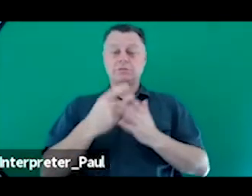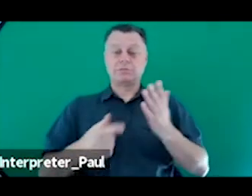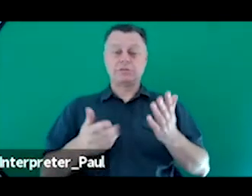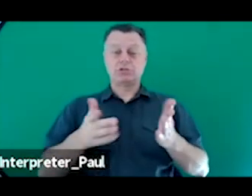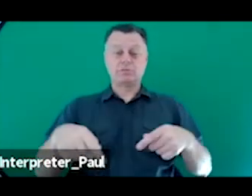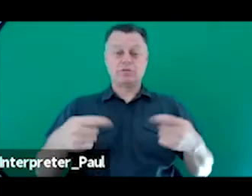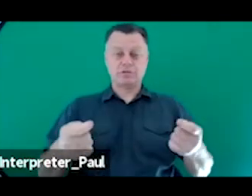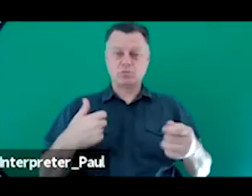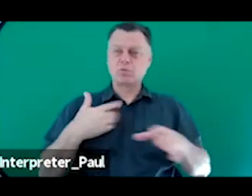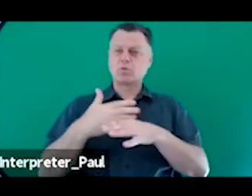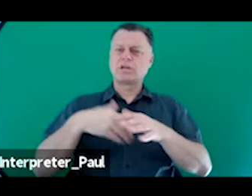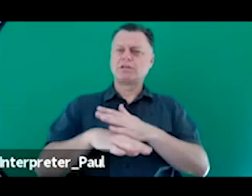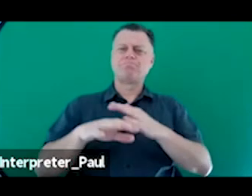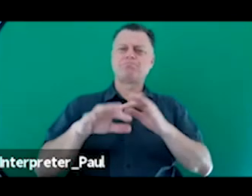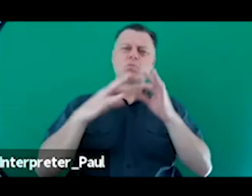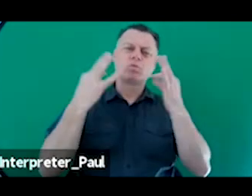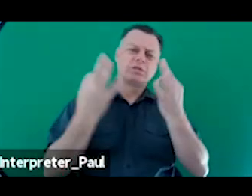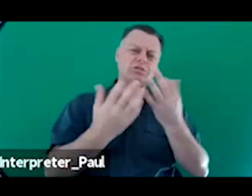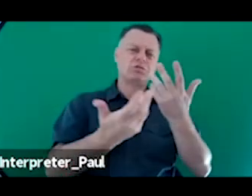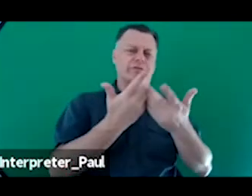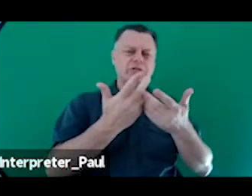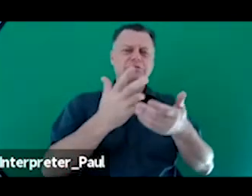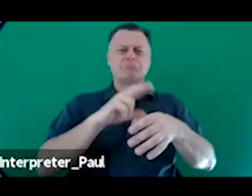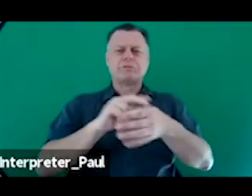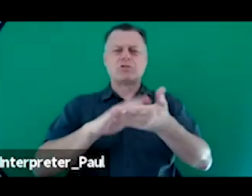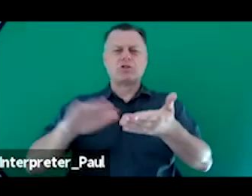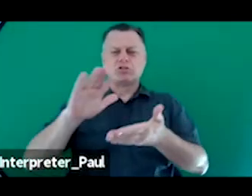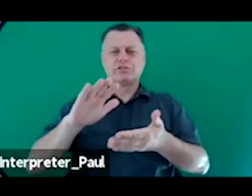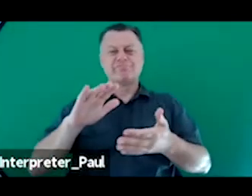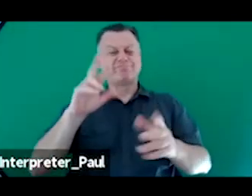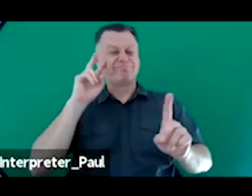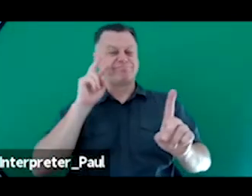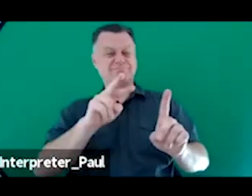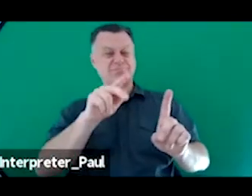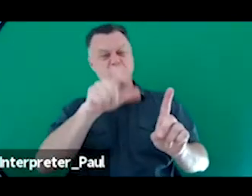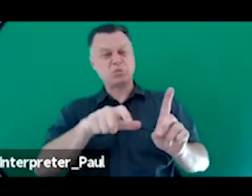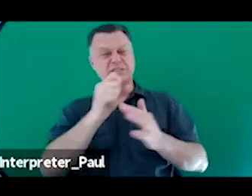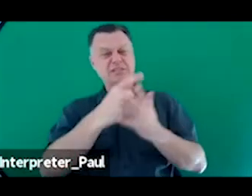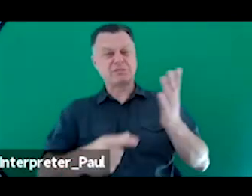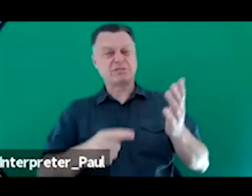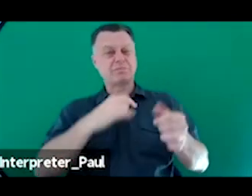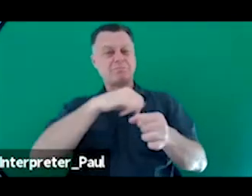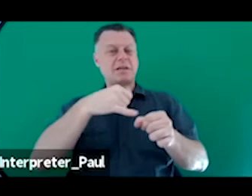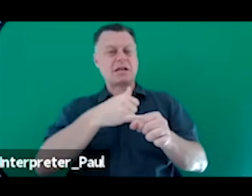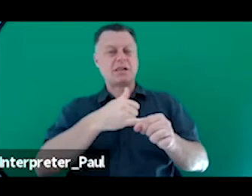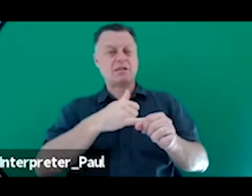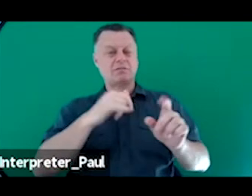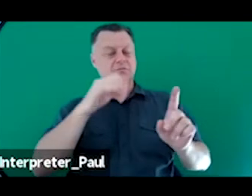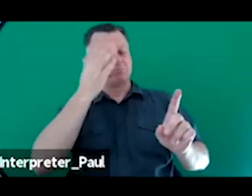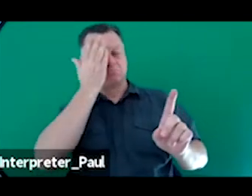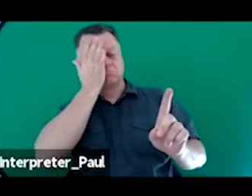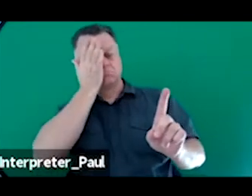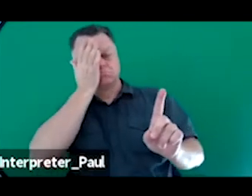see the people whom we serve through a medical deficit model. And if we can start talking about